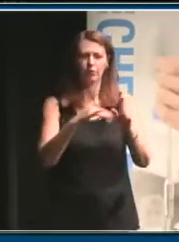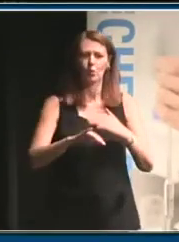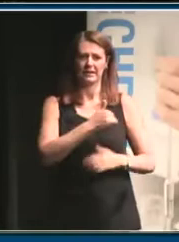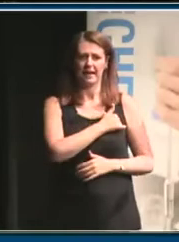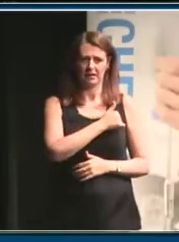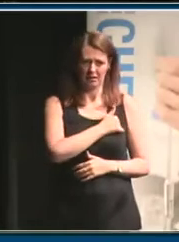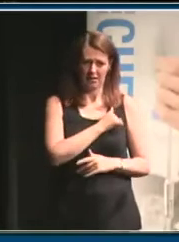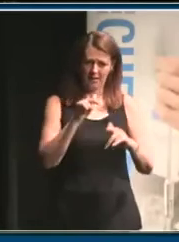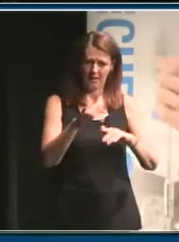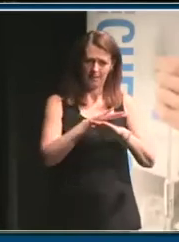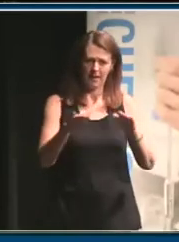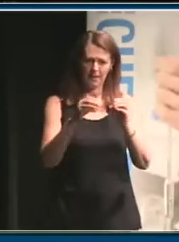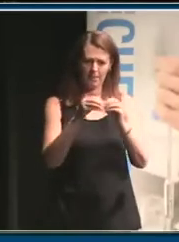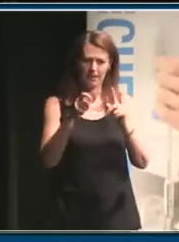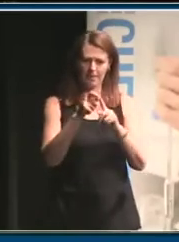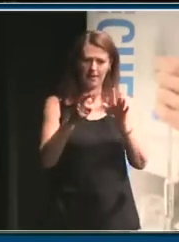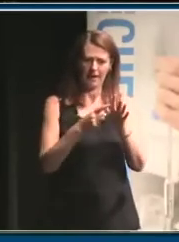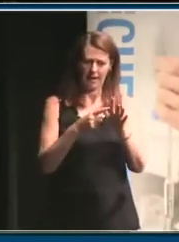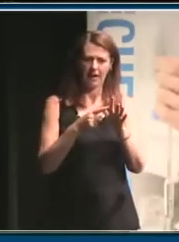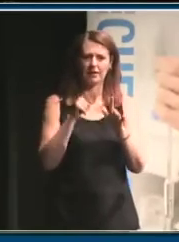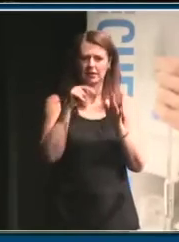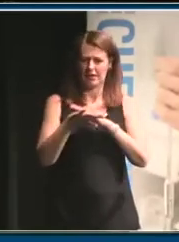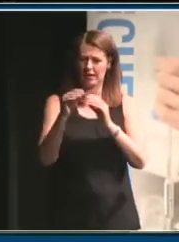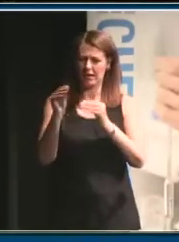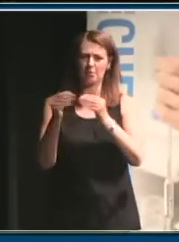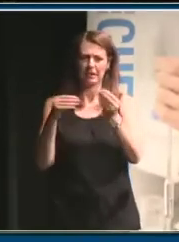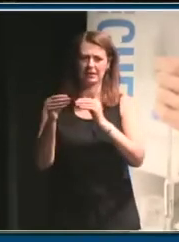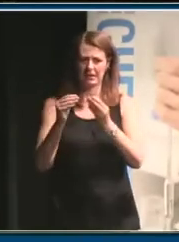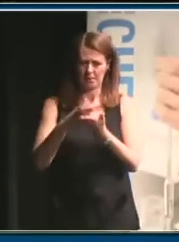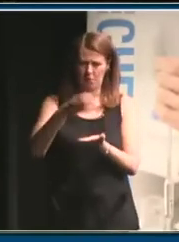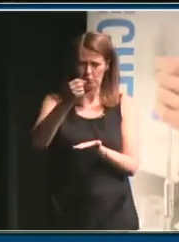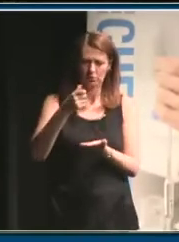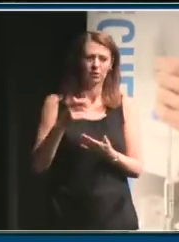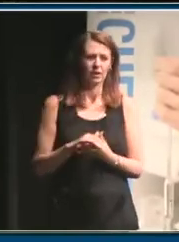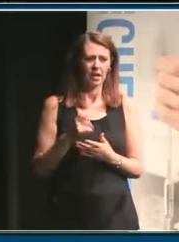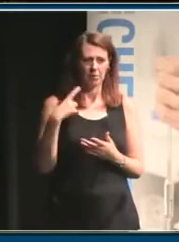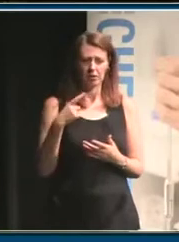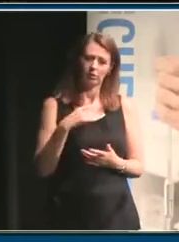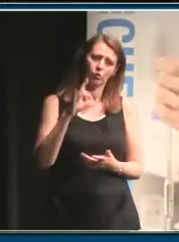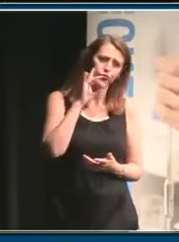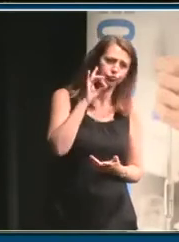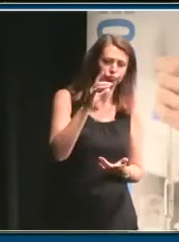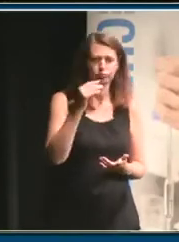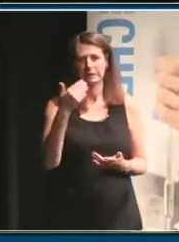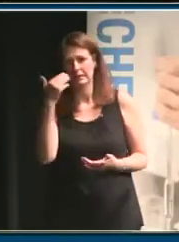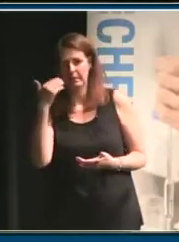banned BPA and nalgene plastic bottles and because I’m an amusing speaker, any science writer that's